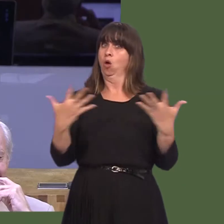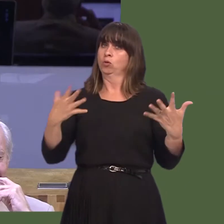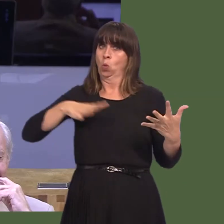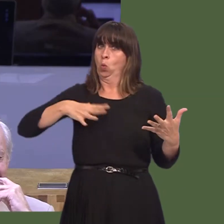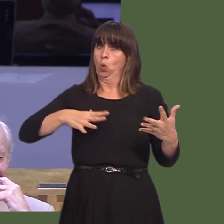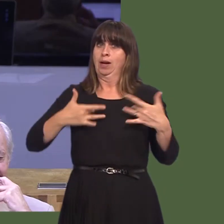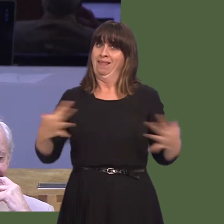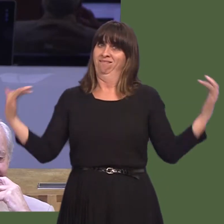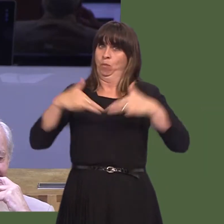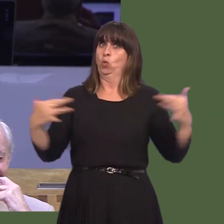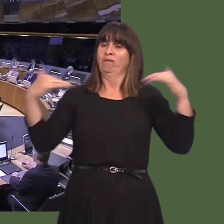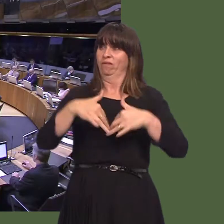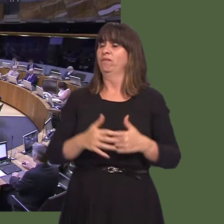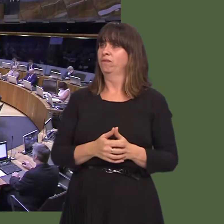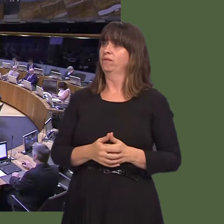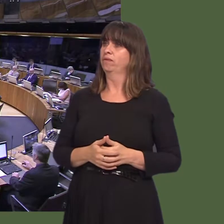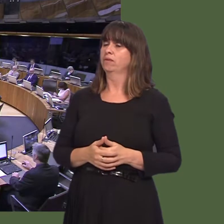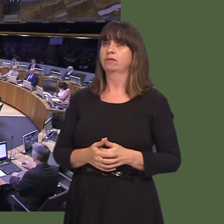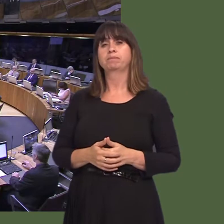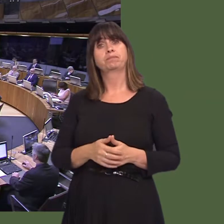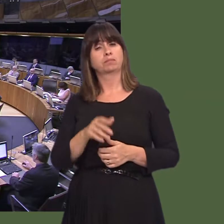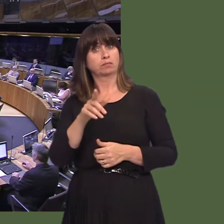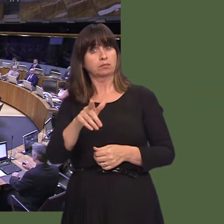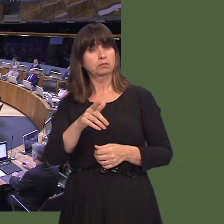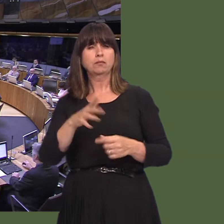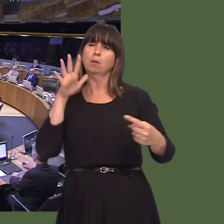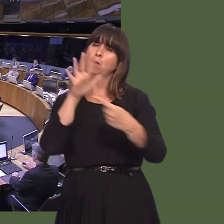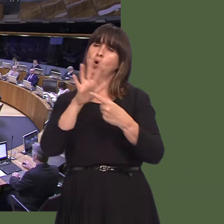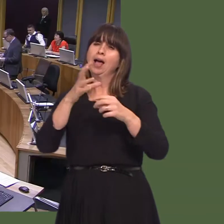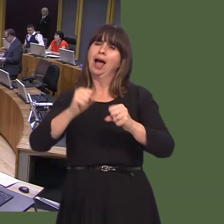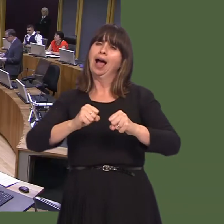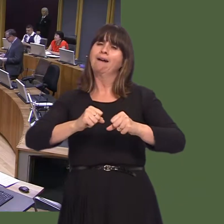David Melding AM: First Minister, access to green spaces is really important today.